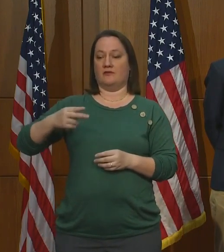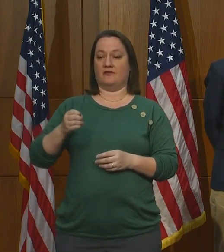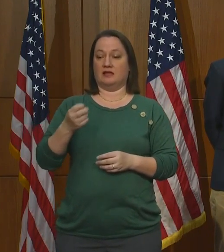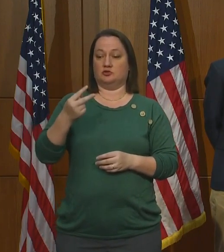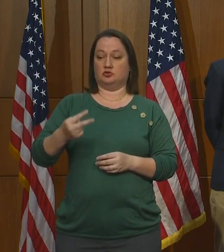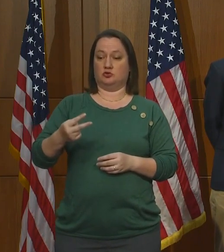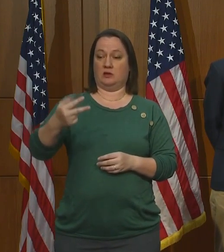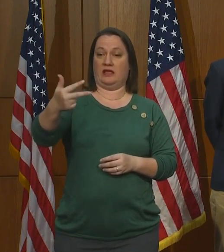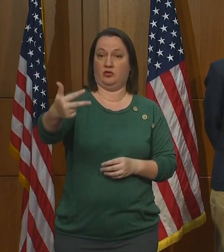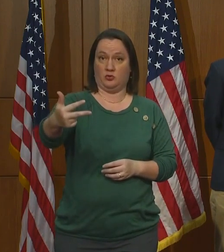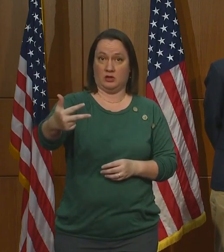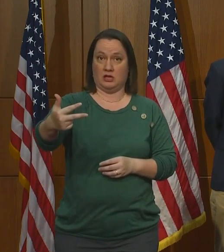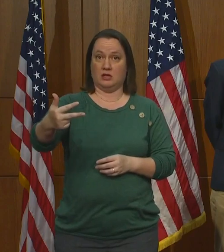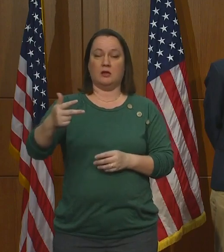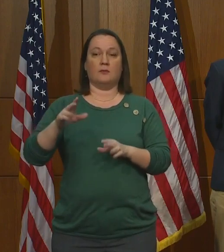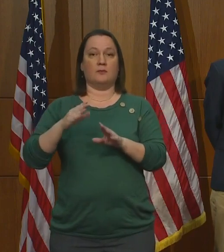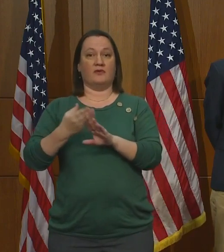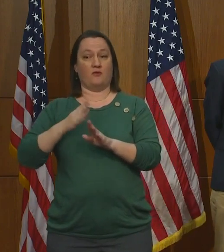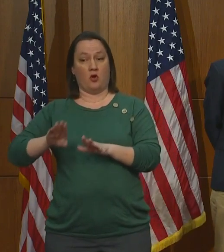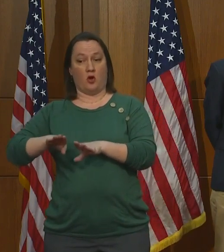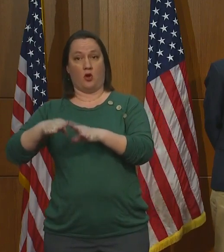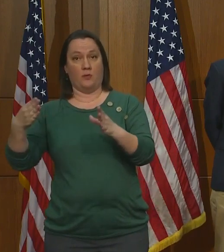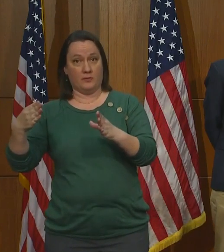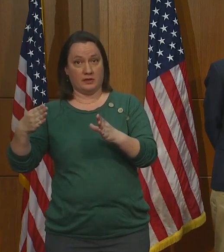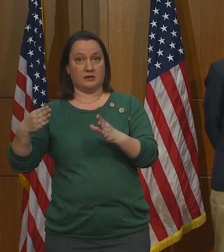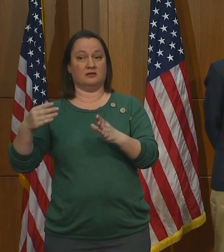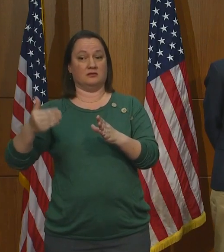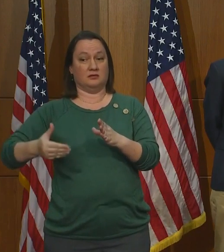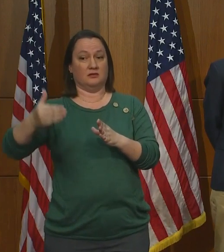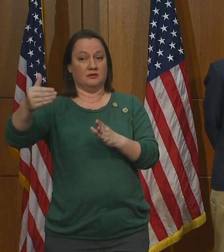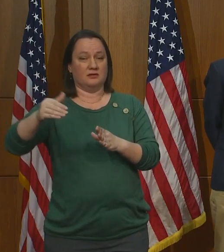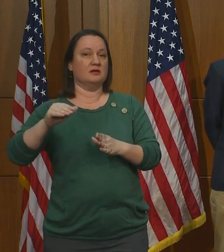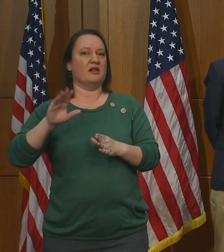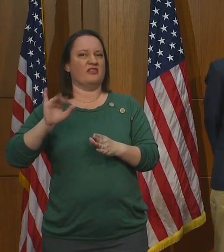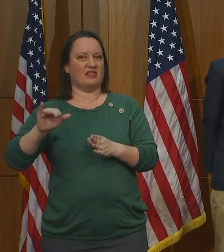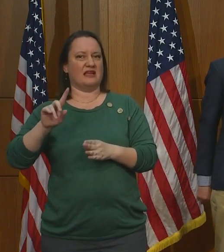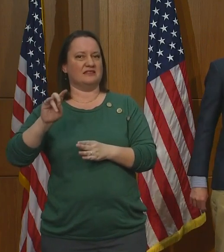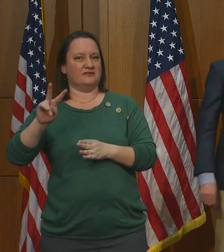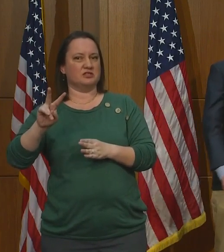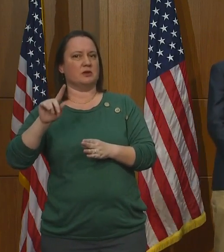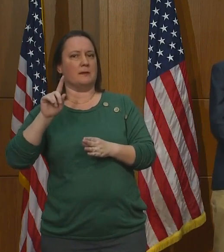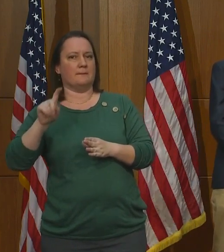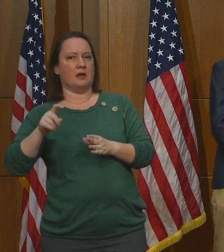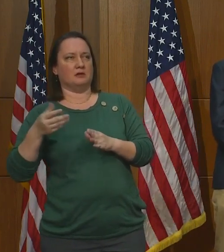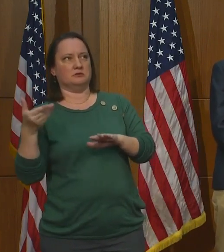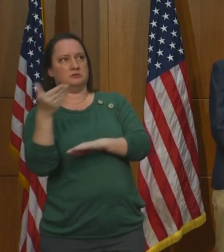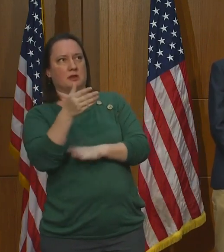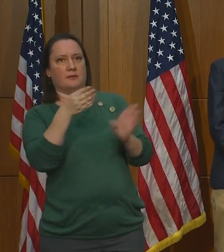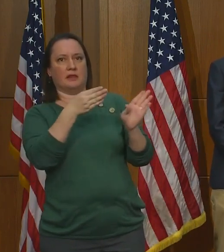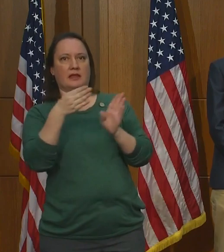THEIR COMMUNITY. FOR ENTERING PHASE THREE EVERY SCHOOL IN VIRGINIA MUST SUBMIT PLANS TO